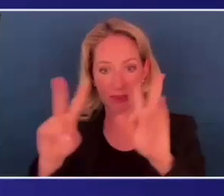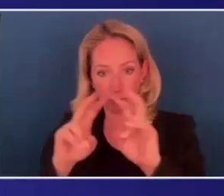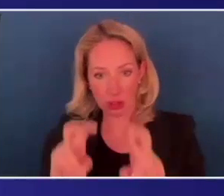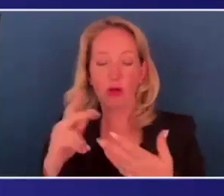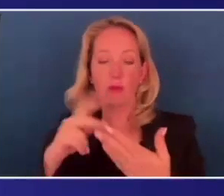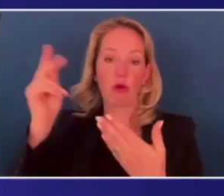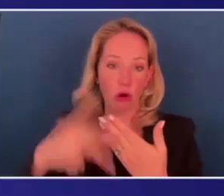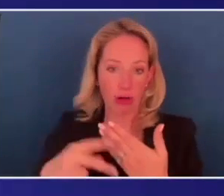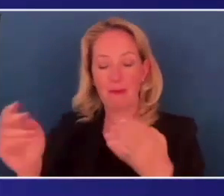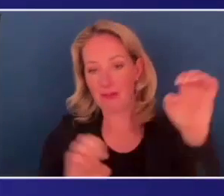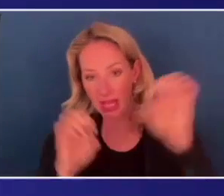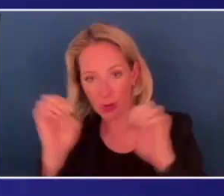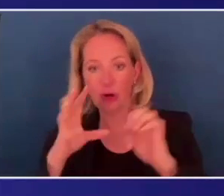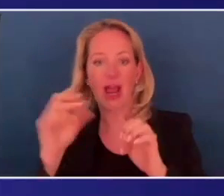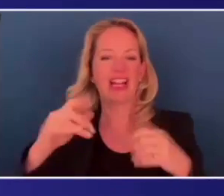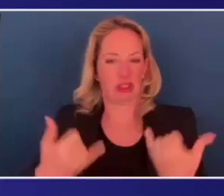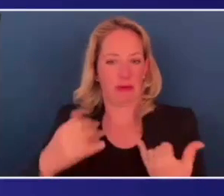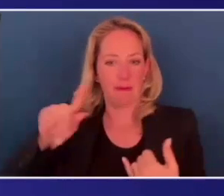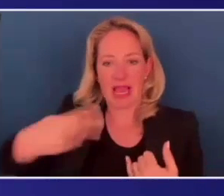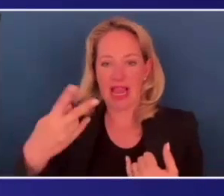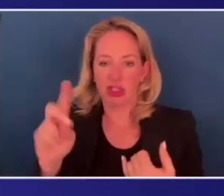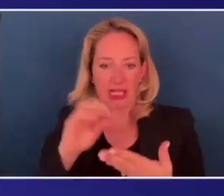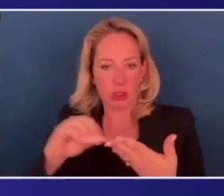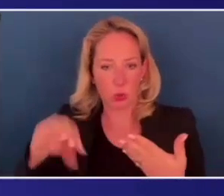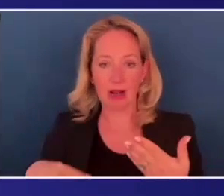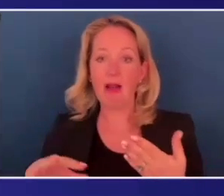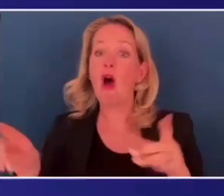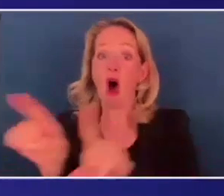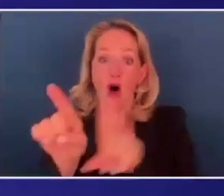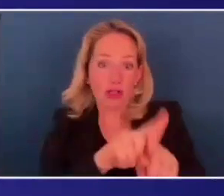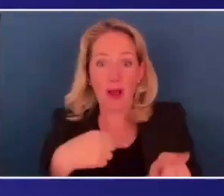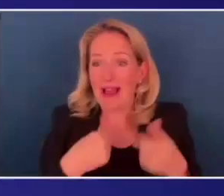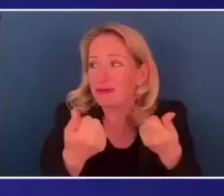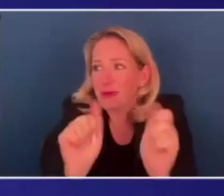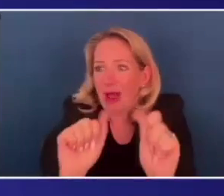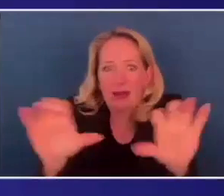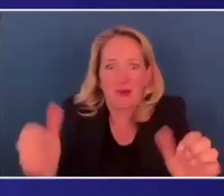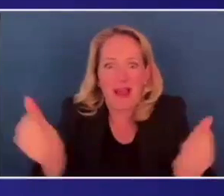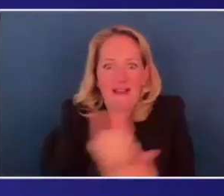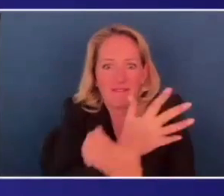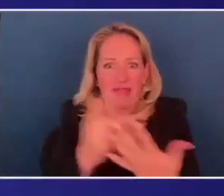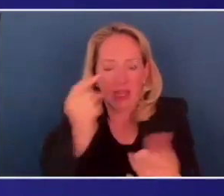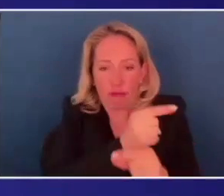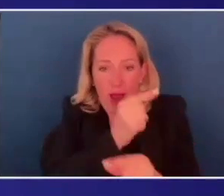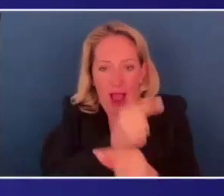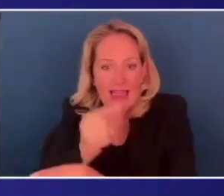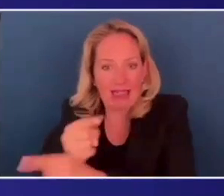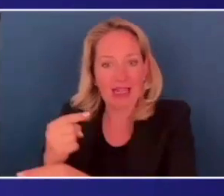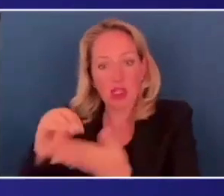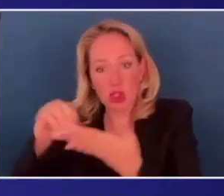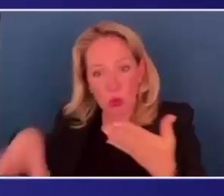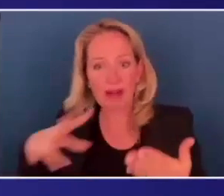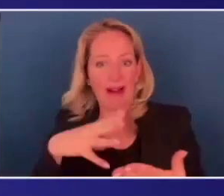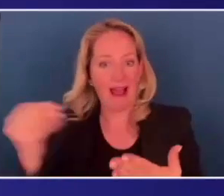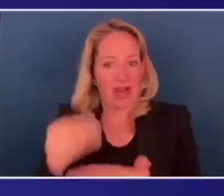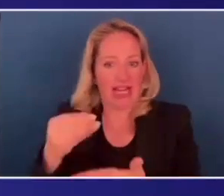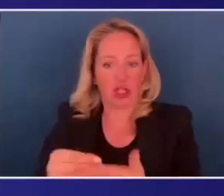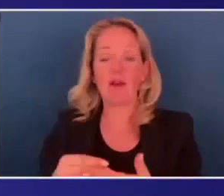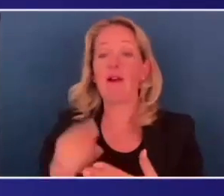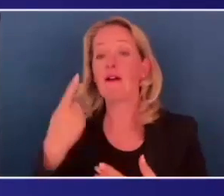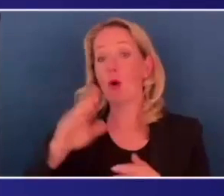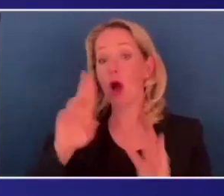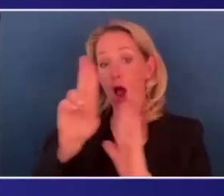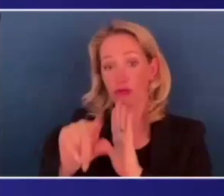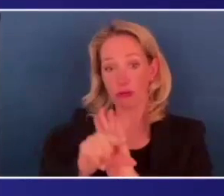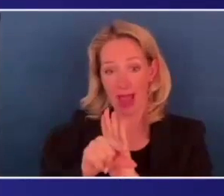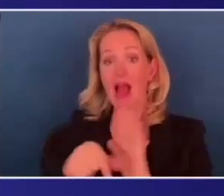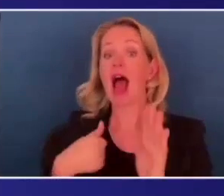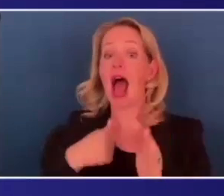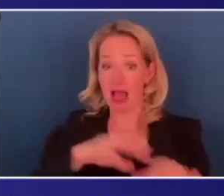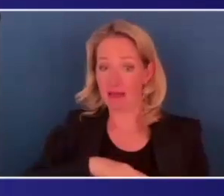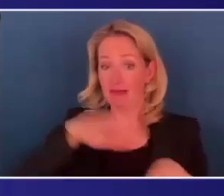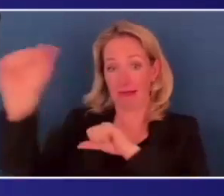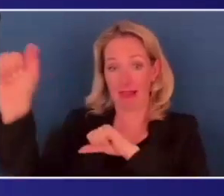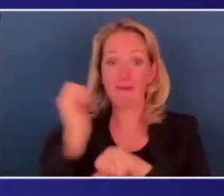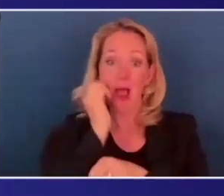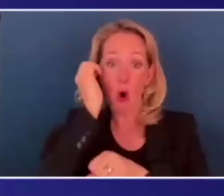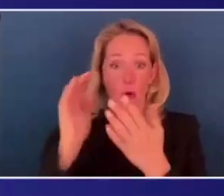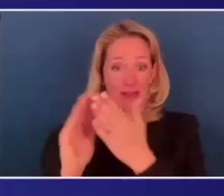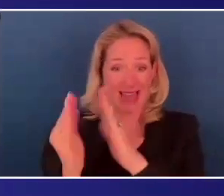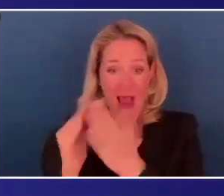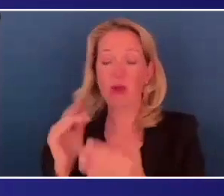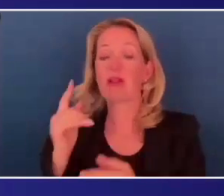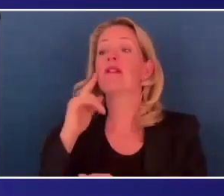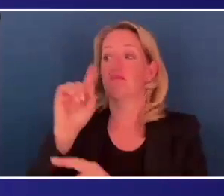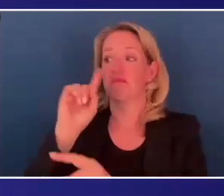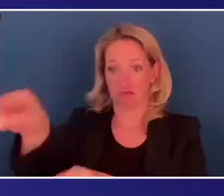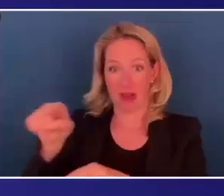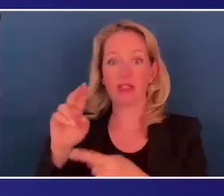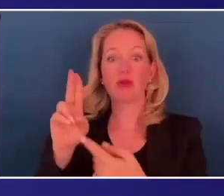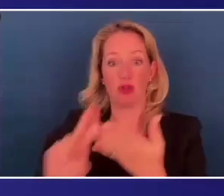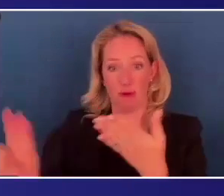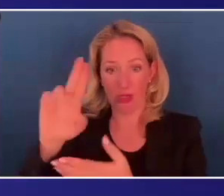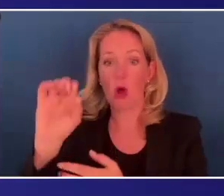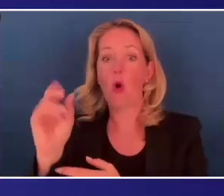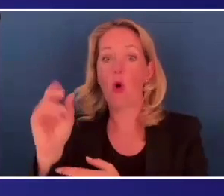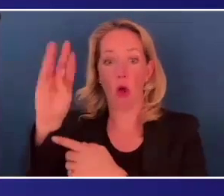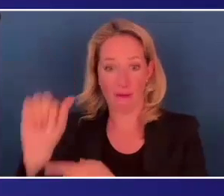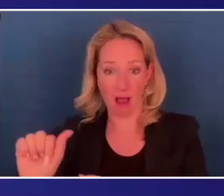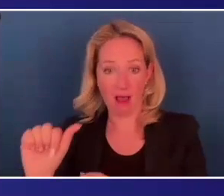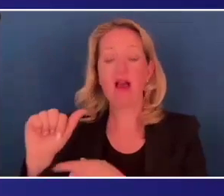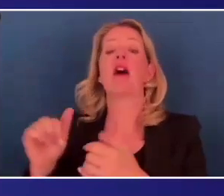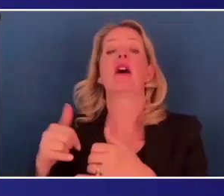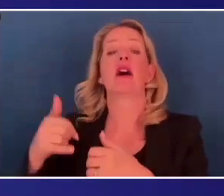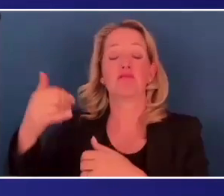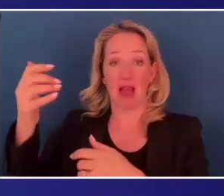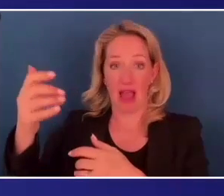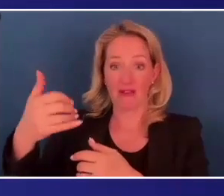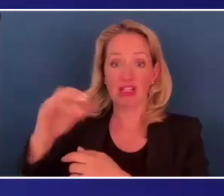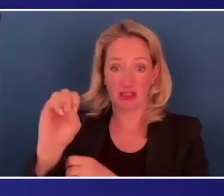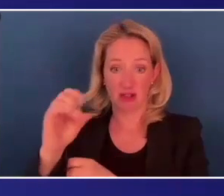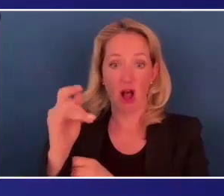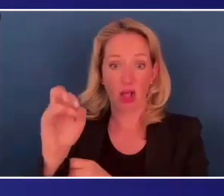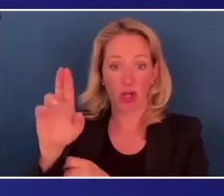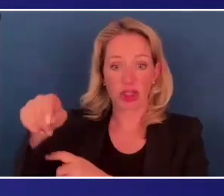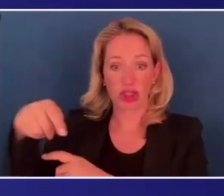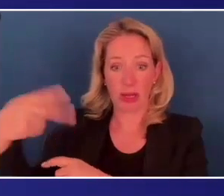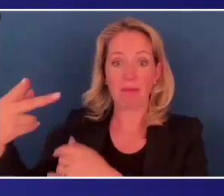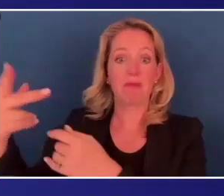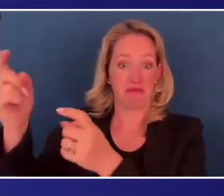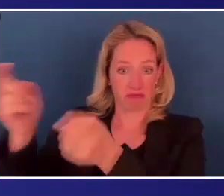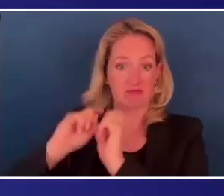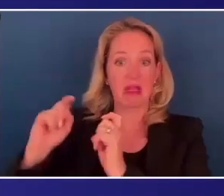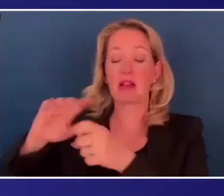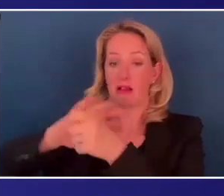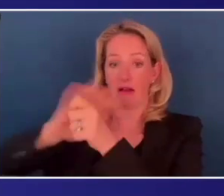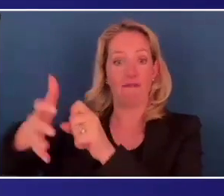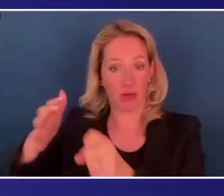And I'm also someone who's tried to do everything right as a student and financially for my undergraduate degree, I moved almost a thousand miles away from my hometown to the University of Oklahoma where I could have a scholarship that would cover my expenses instead of staying closer to home and going to more prestigious institution.